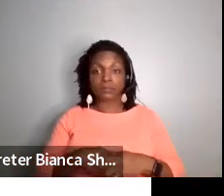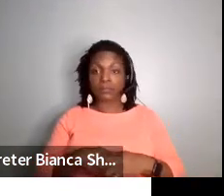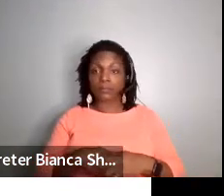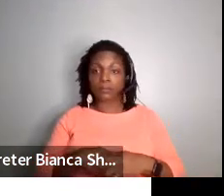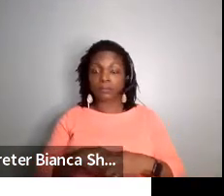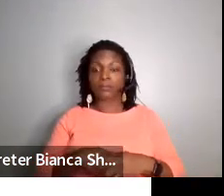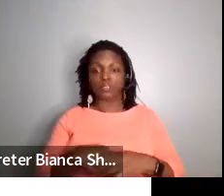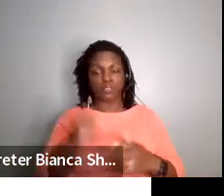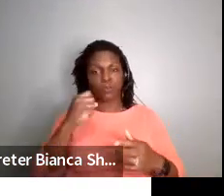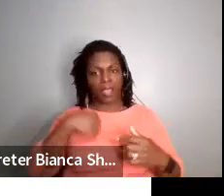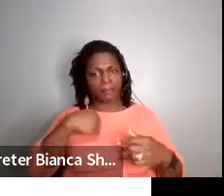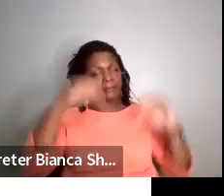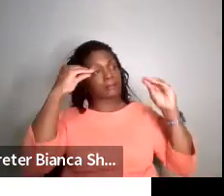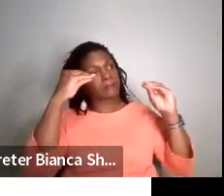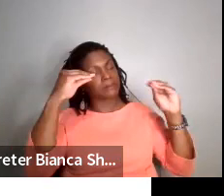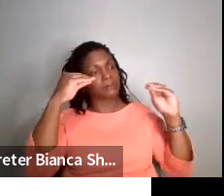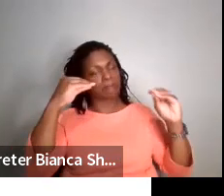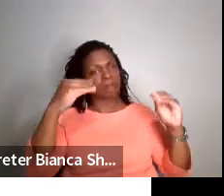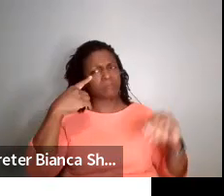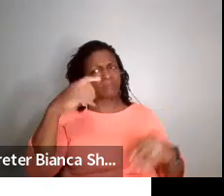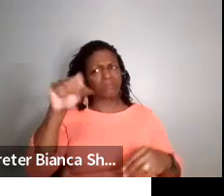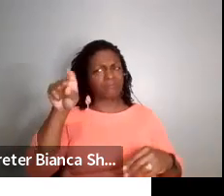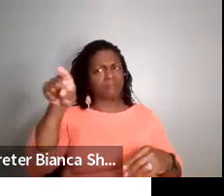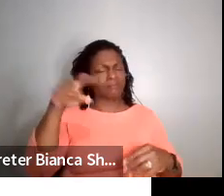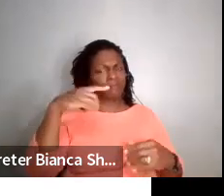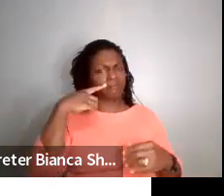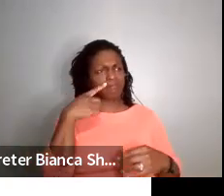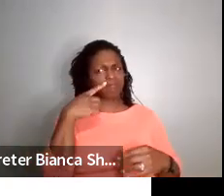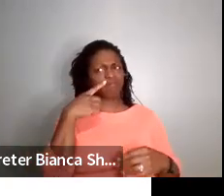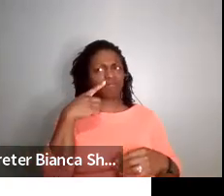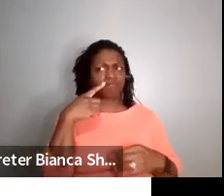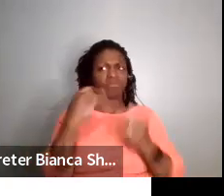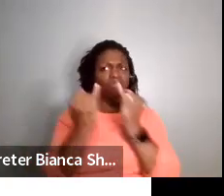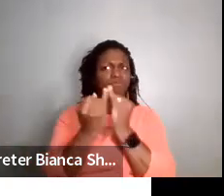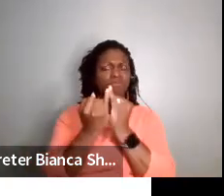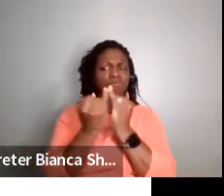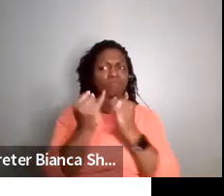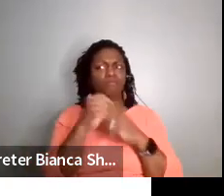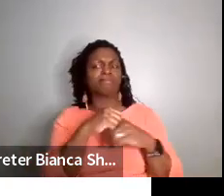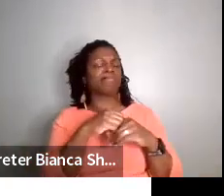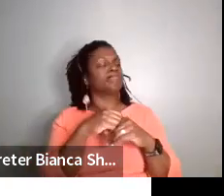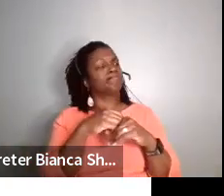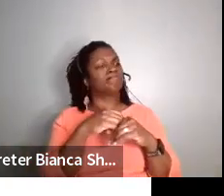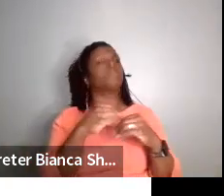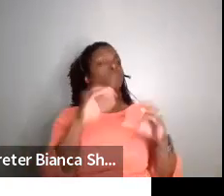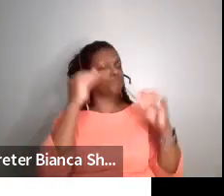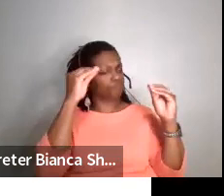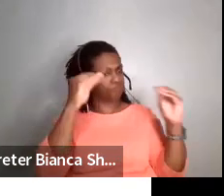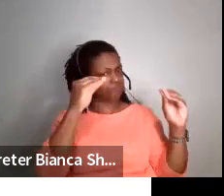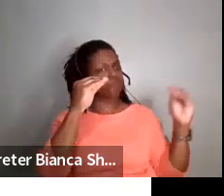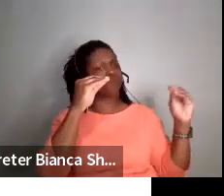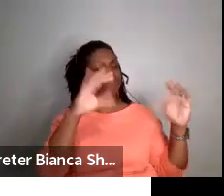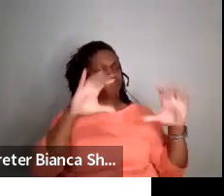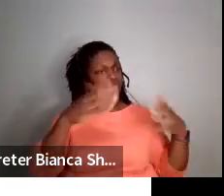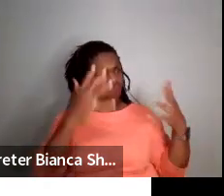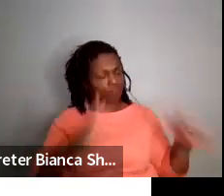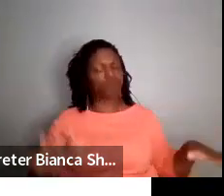So i'm teaching, and i'm noticing them and I didn't say anything at the end of the class when we were done with the lecture. I just walked up to them and and just ask them very you know very